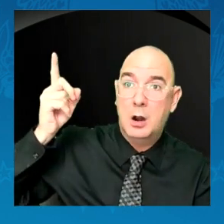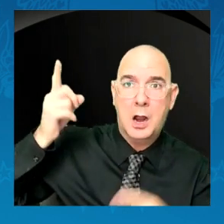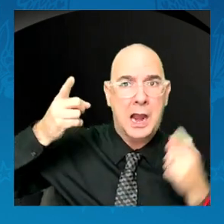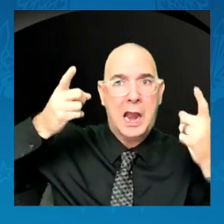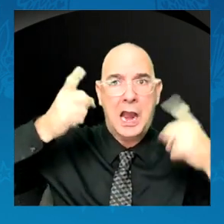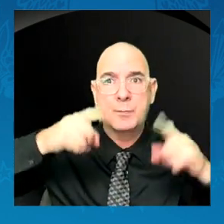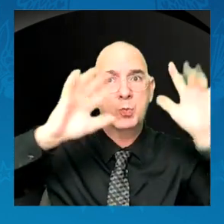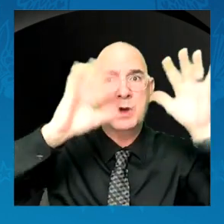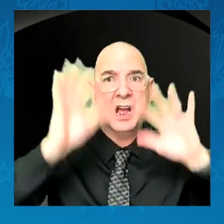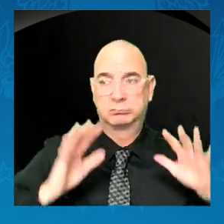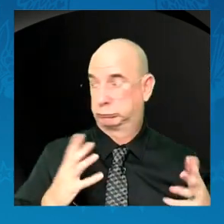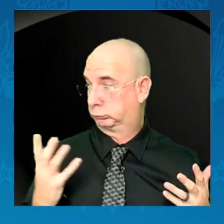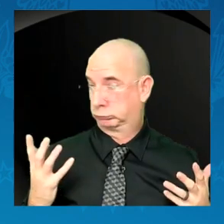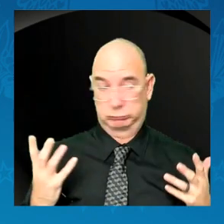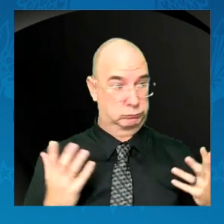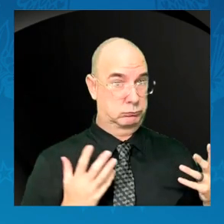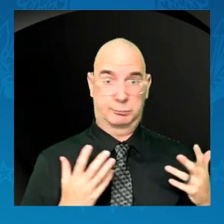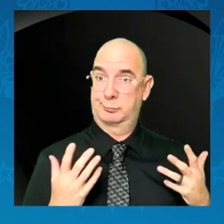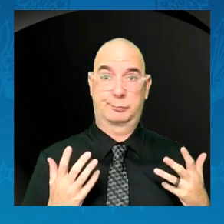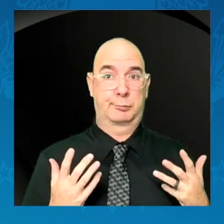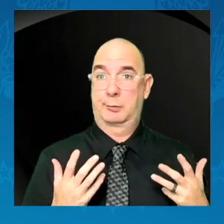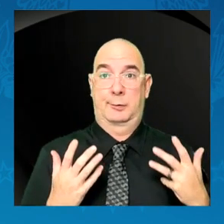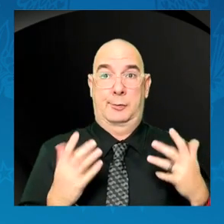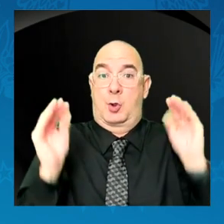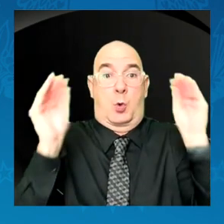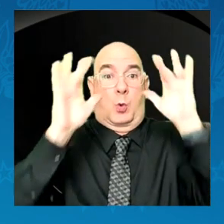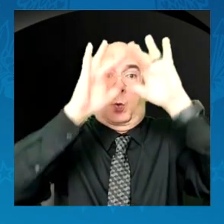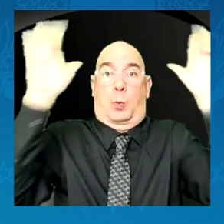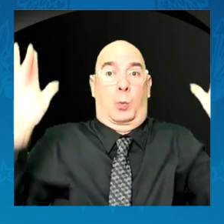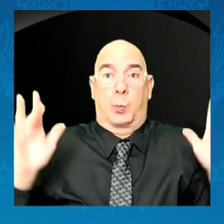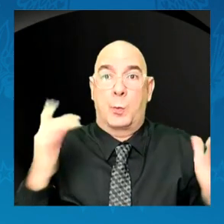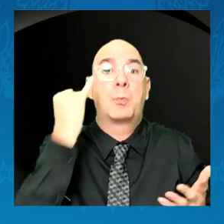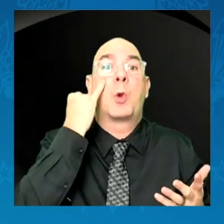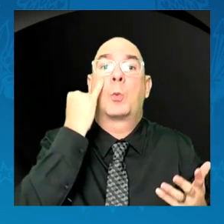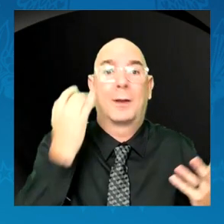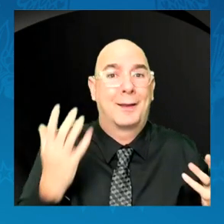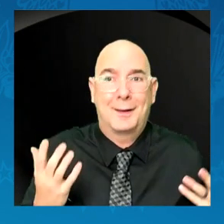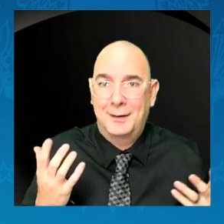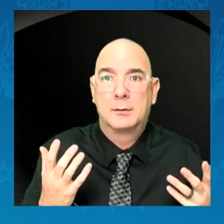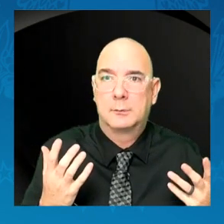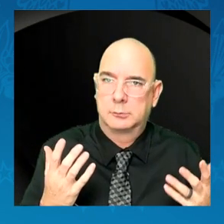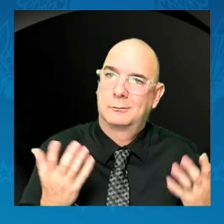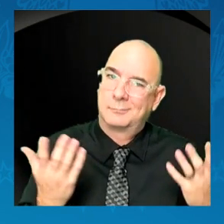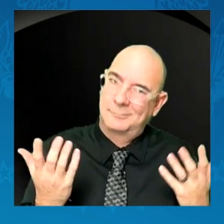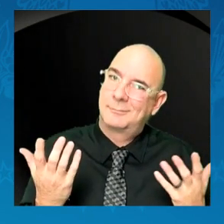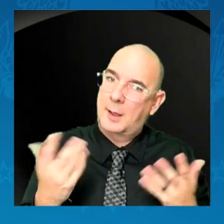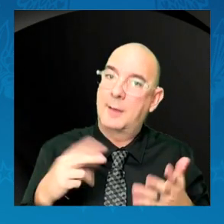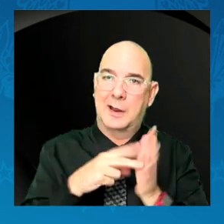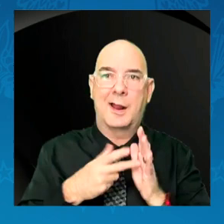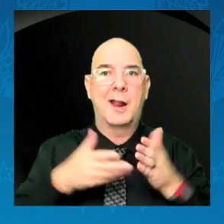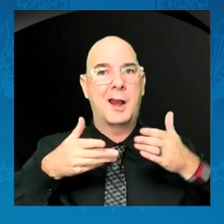The significance of it is that it allows us to now confirm what we've been experiencing, what we've been knowing,